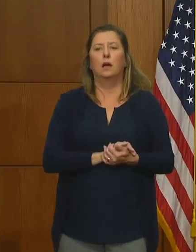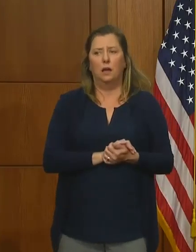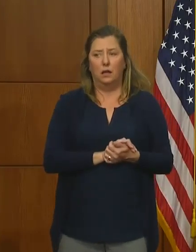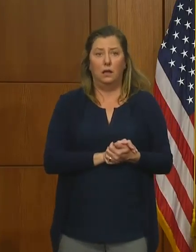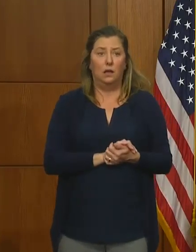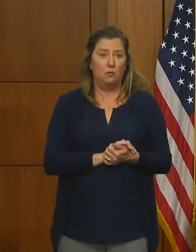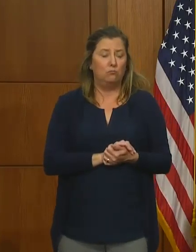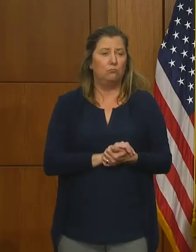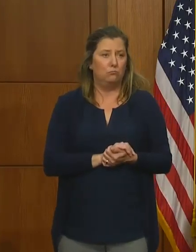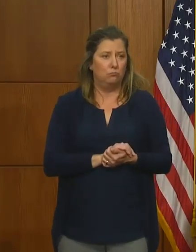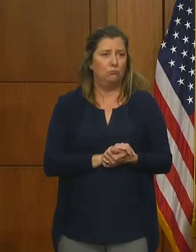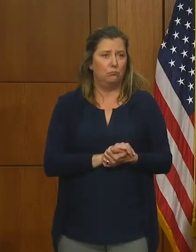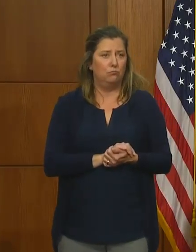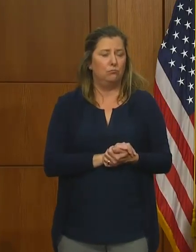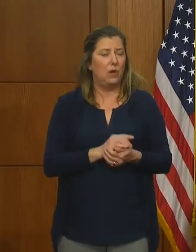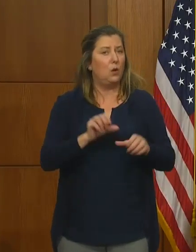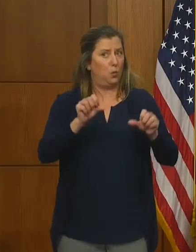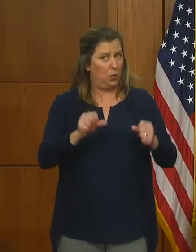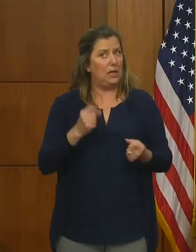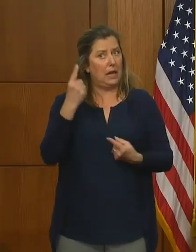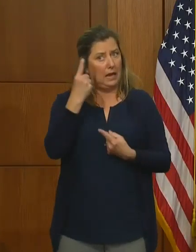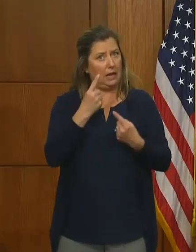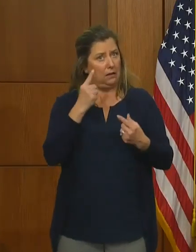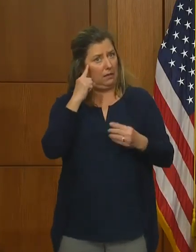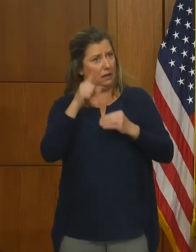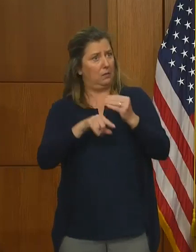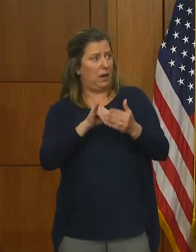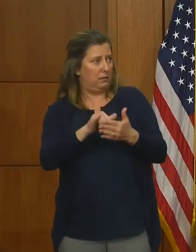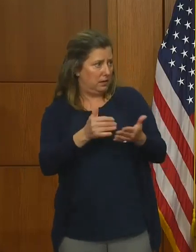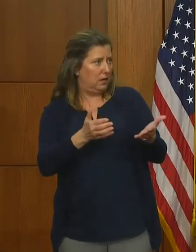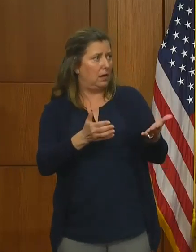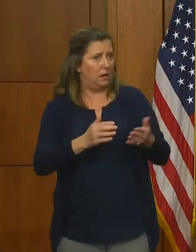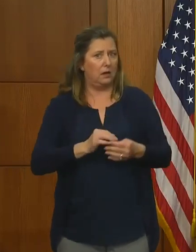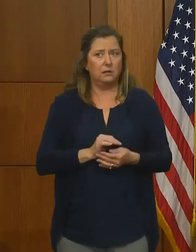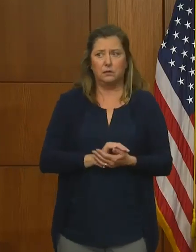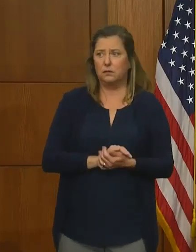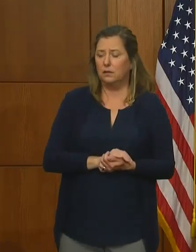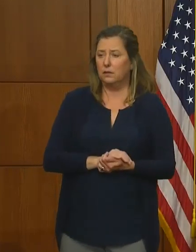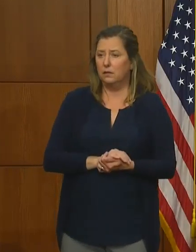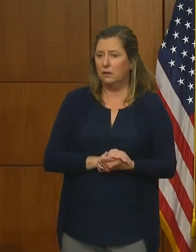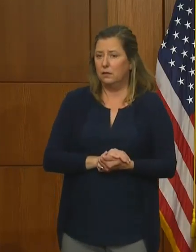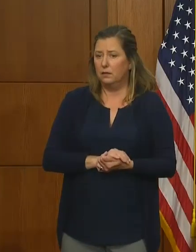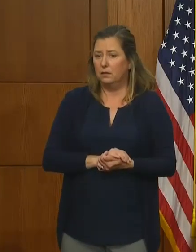BALL FROM- THINGS- AND WE CAN